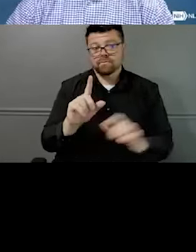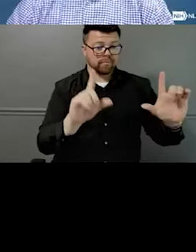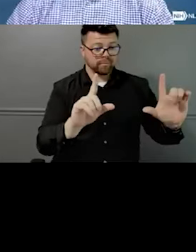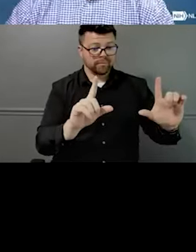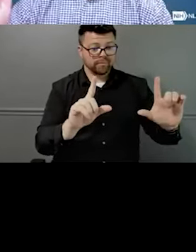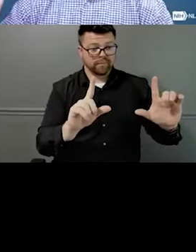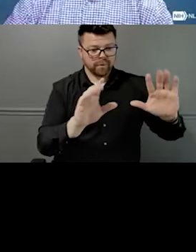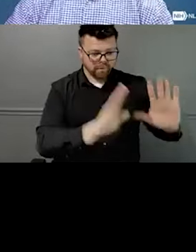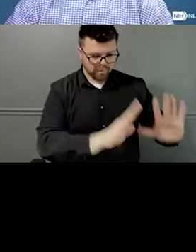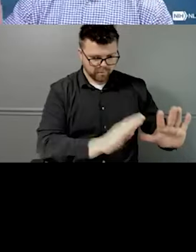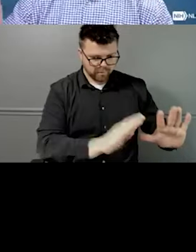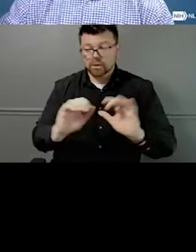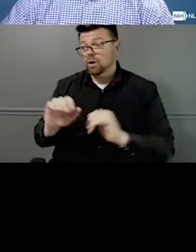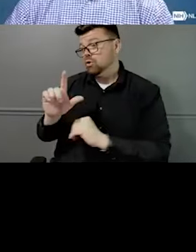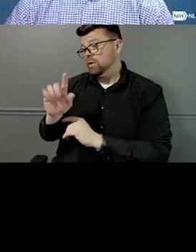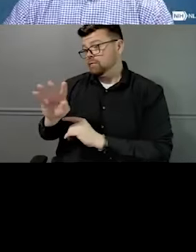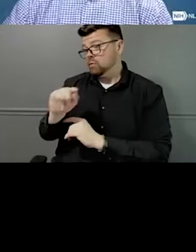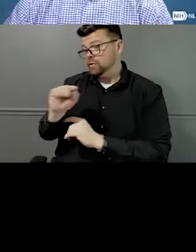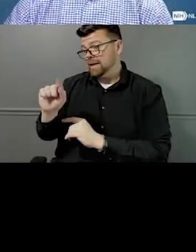At that point, the new version of